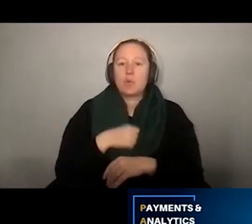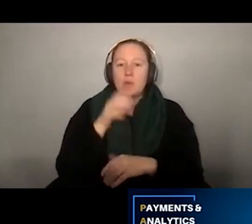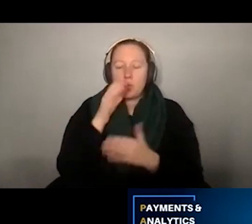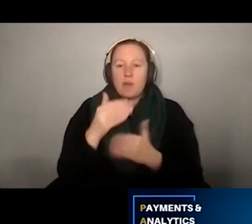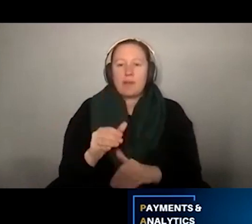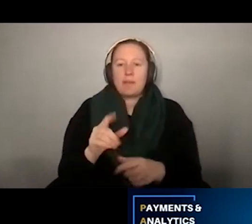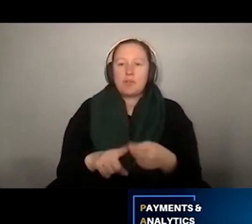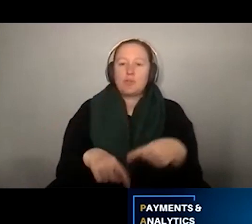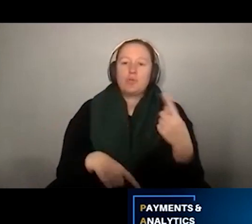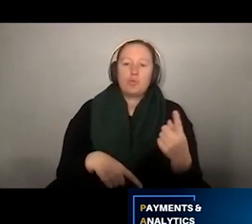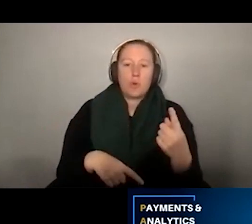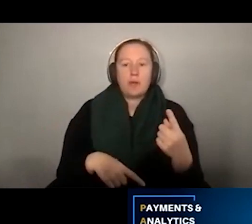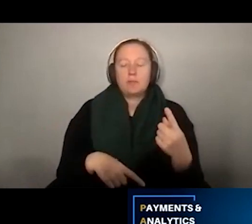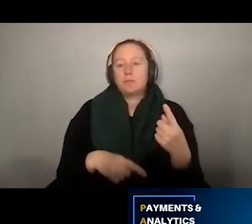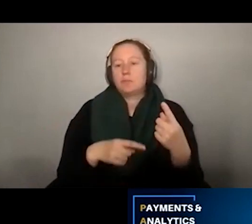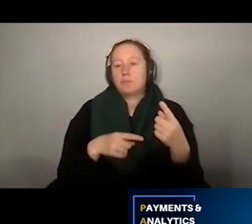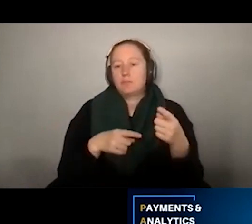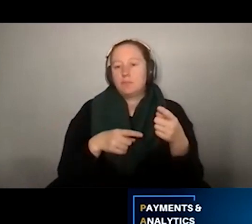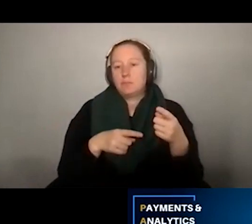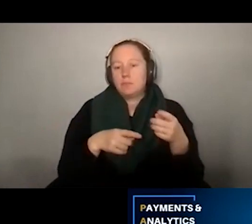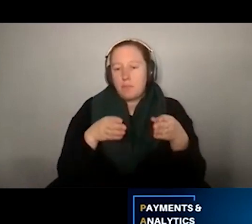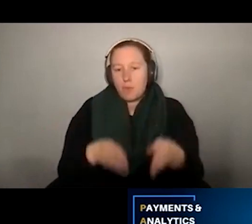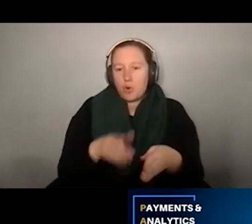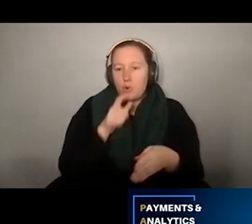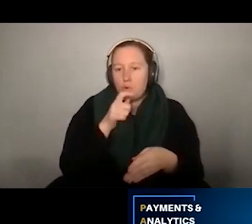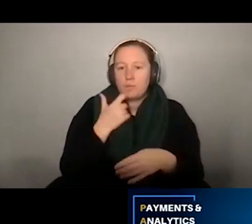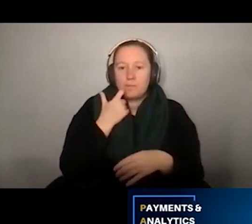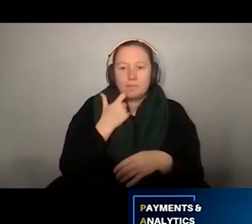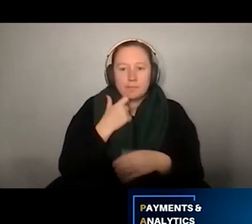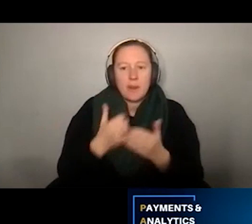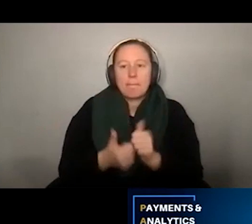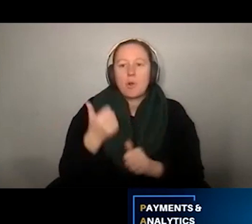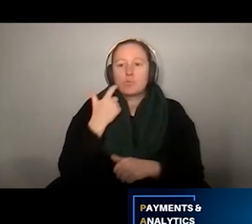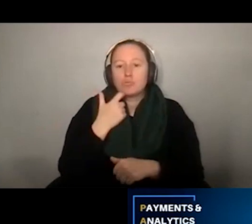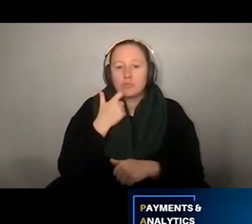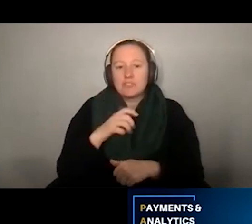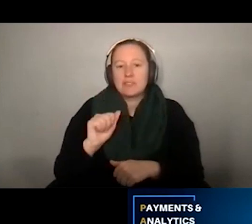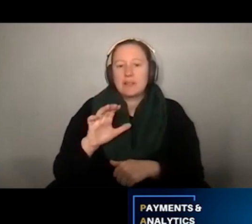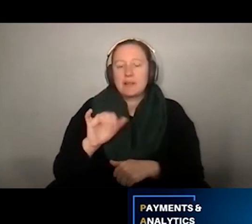to just the latest active and certifier. That means not all ACMS points